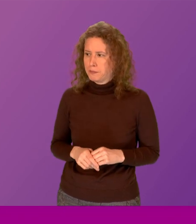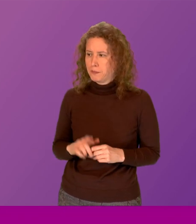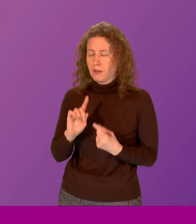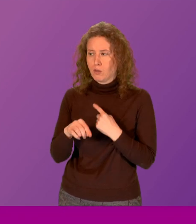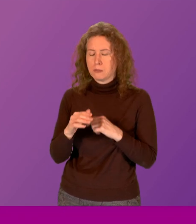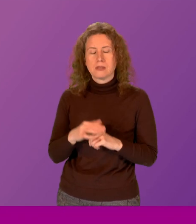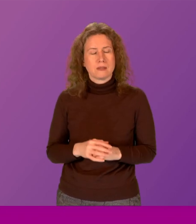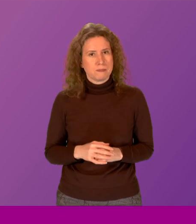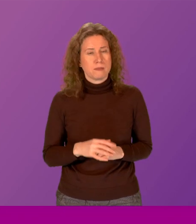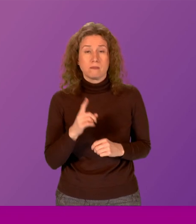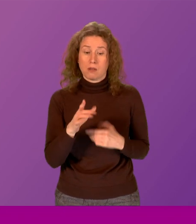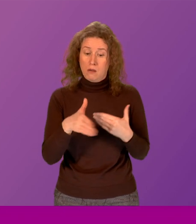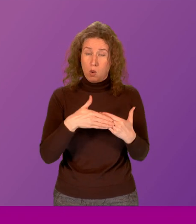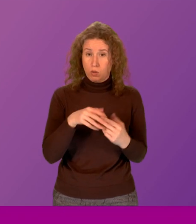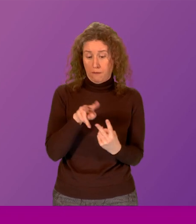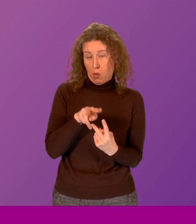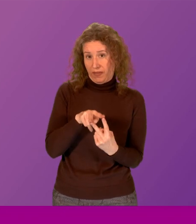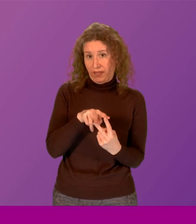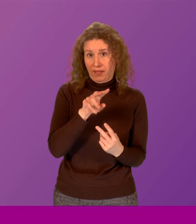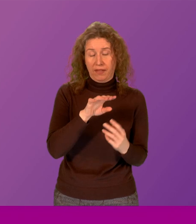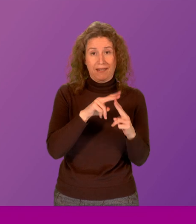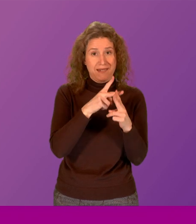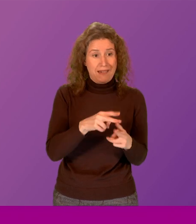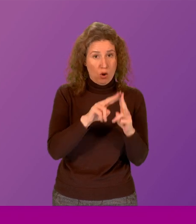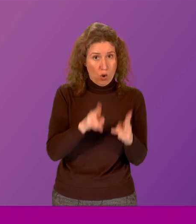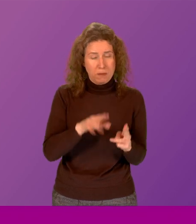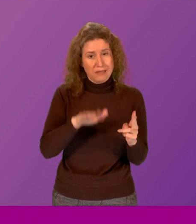On the closure of Dewar House and McClymont House in South Lanarkshire,